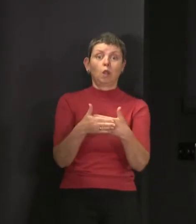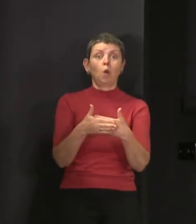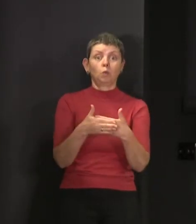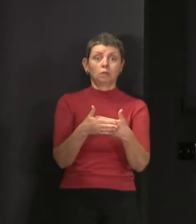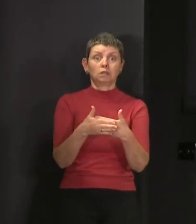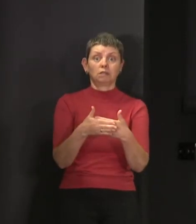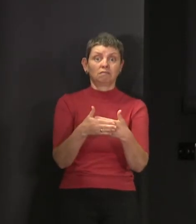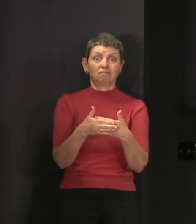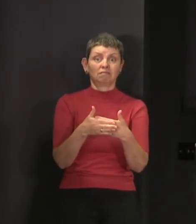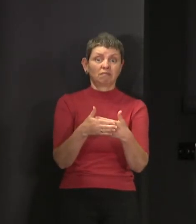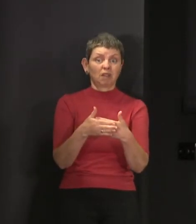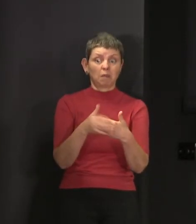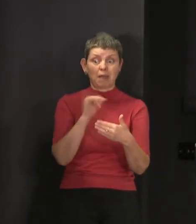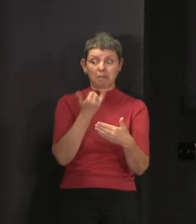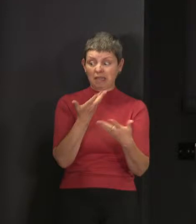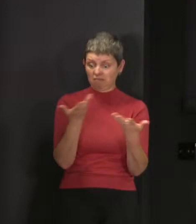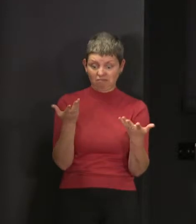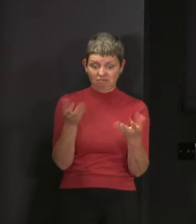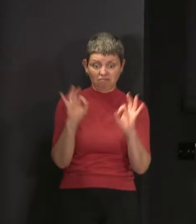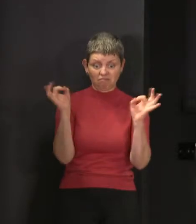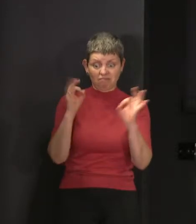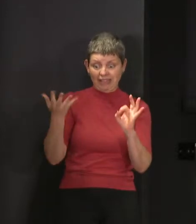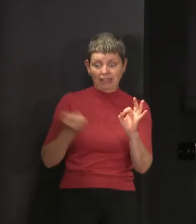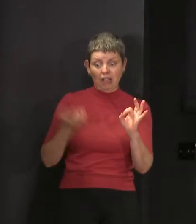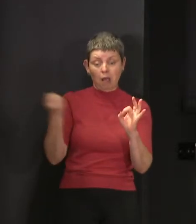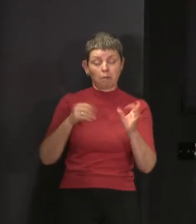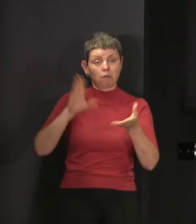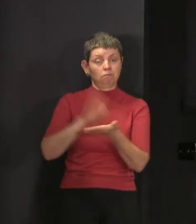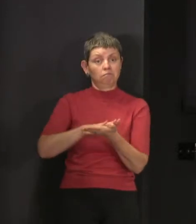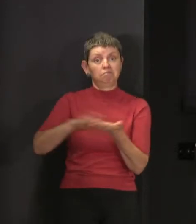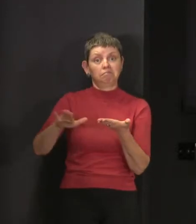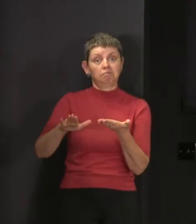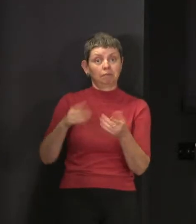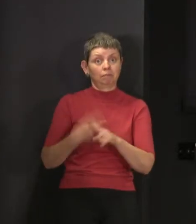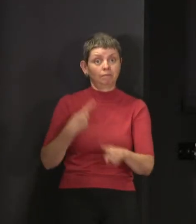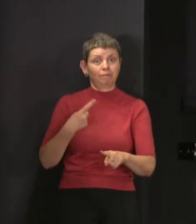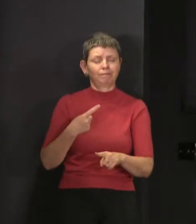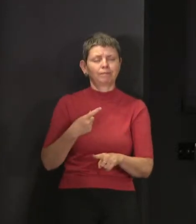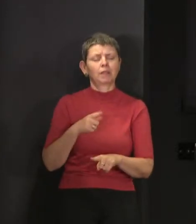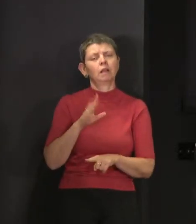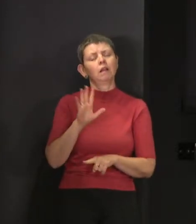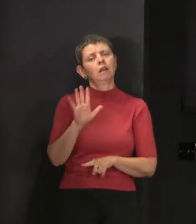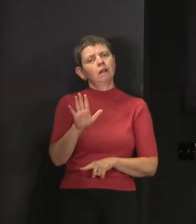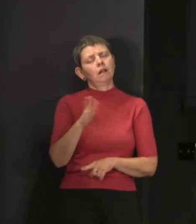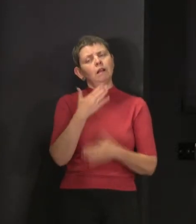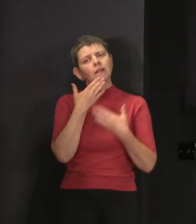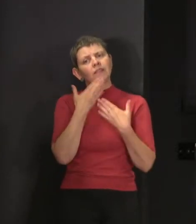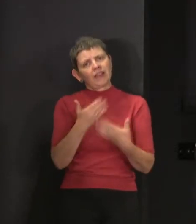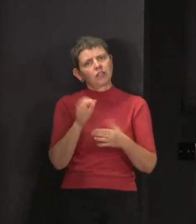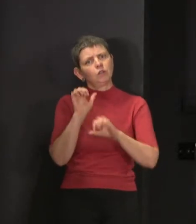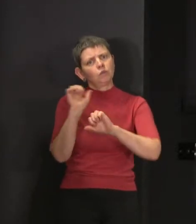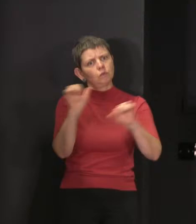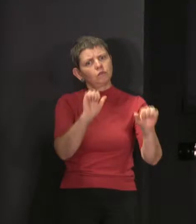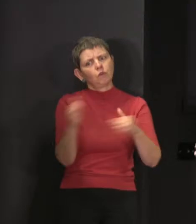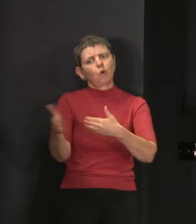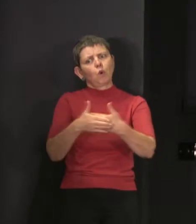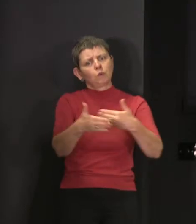complete loss of income overnight. I'm incredibly grateful to them for doing so they have undoubtedly saved lives but I